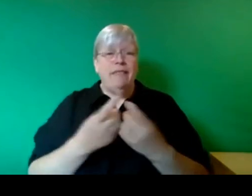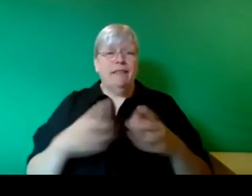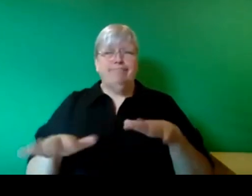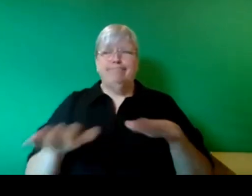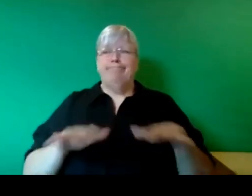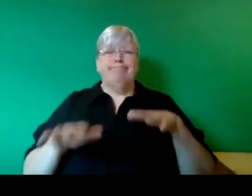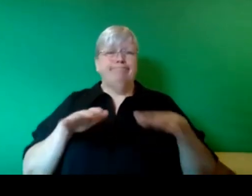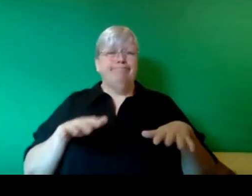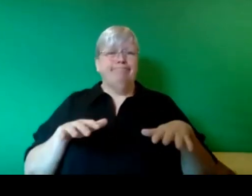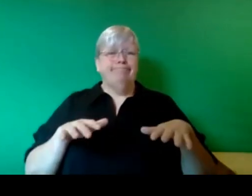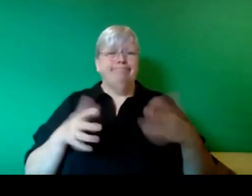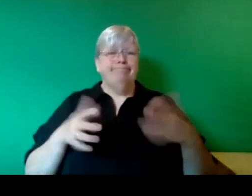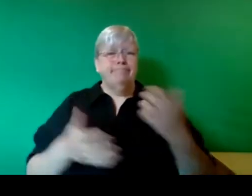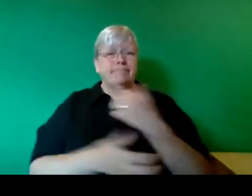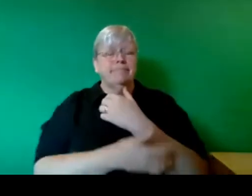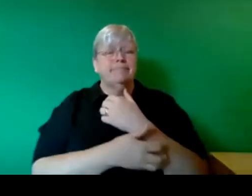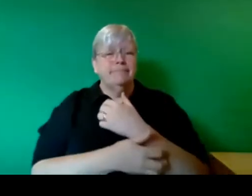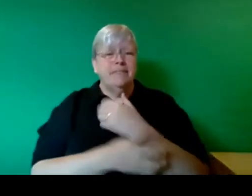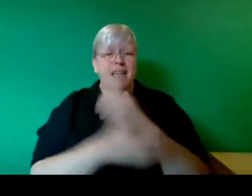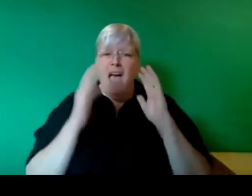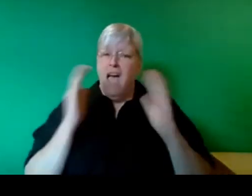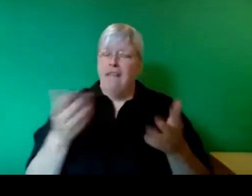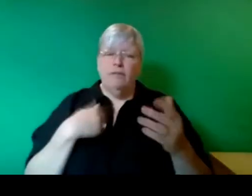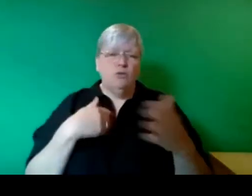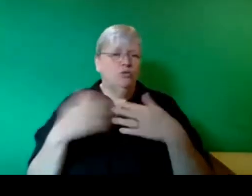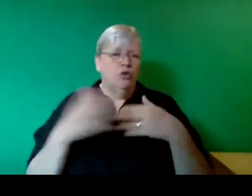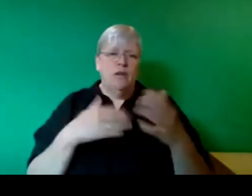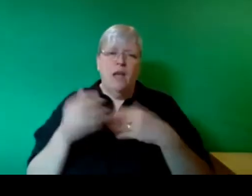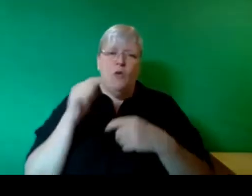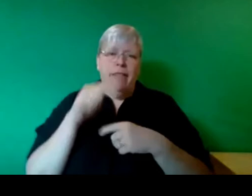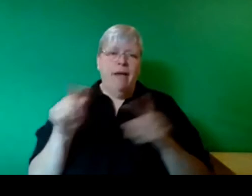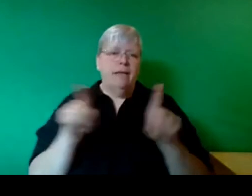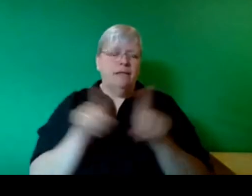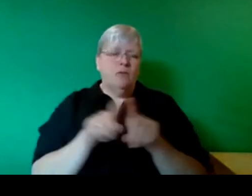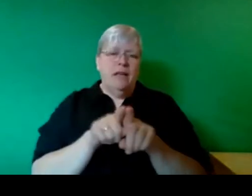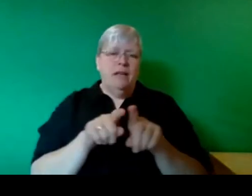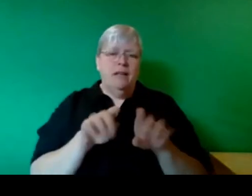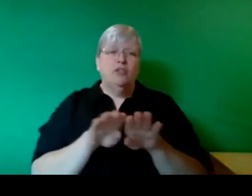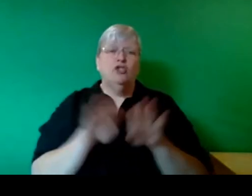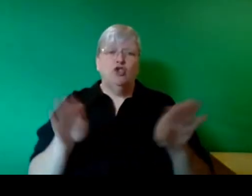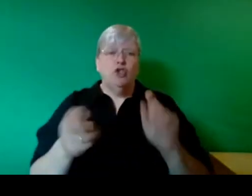something that we do need to to address as well and the just transition can be part of that. That